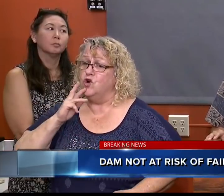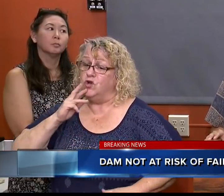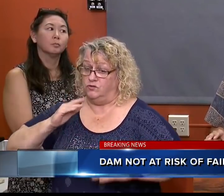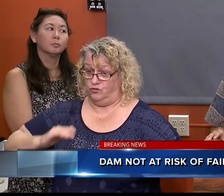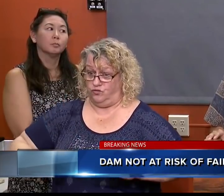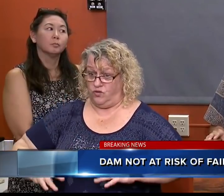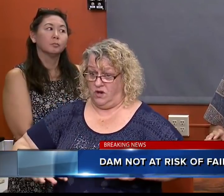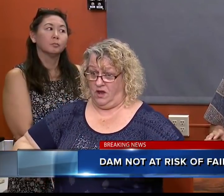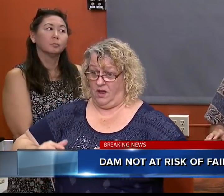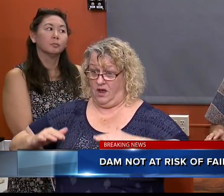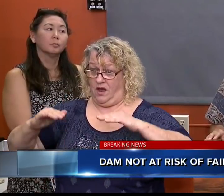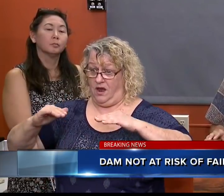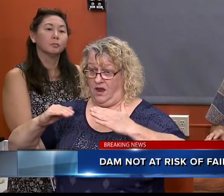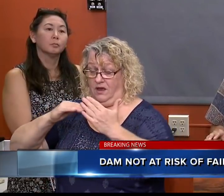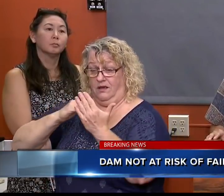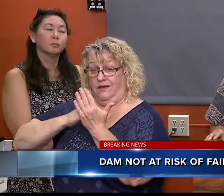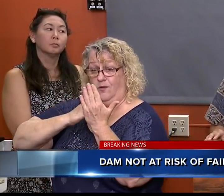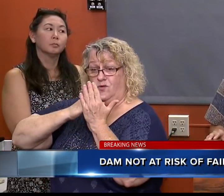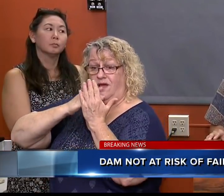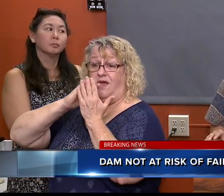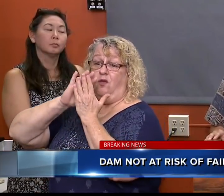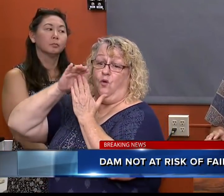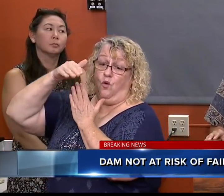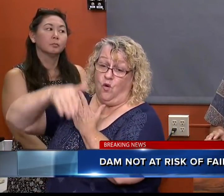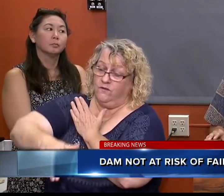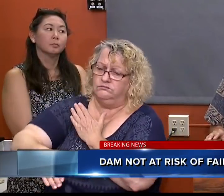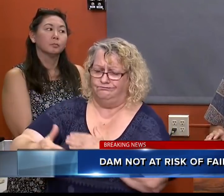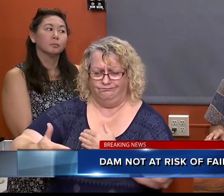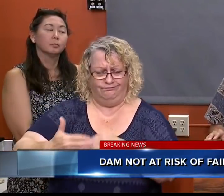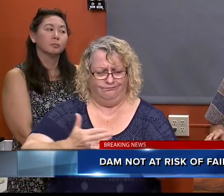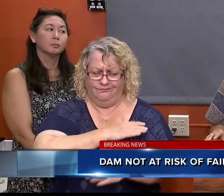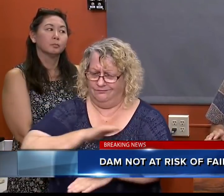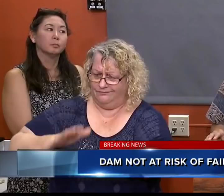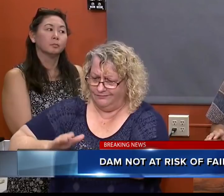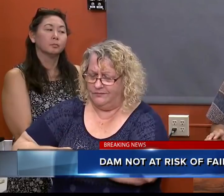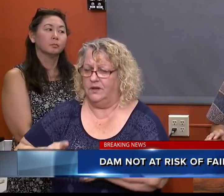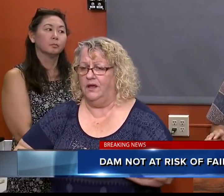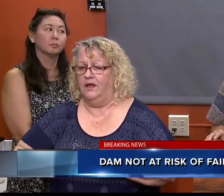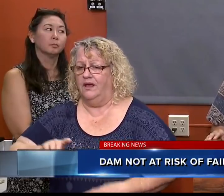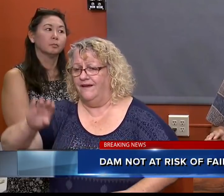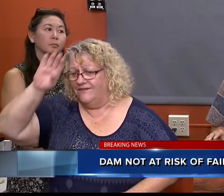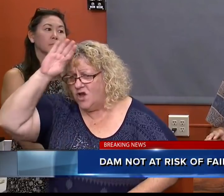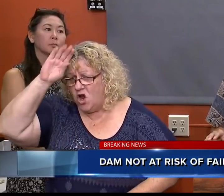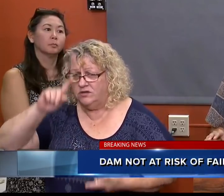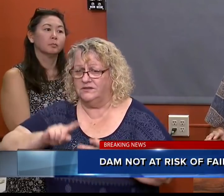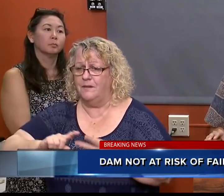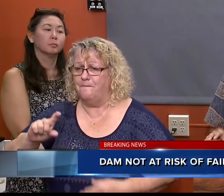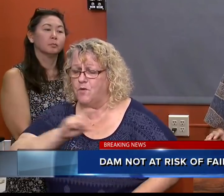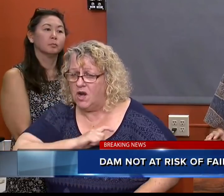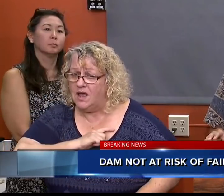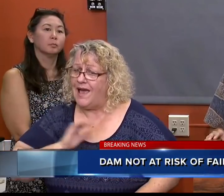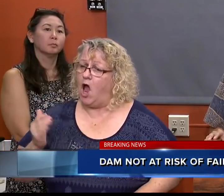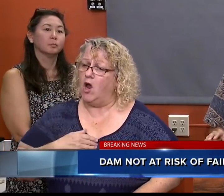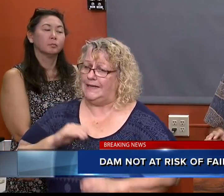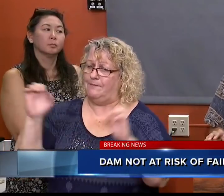WITHIN ONE HOUR'S TIME. AND SO WE BELIEVE IN A USING RESOURCES FROM THE CITY FIRE, POLICE, AND ALSO OUR